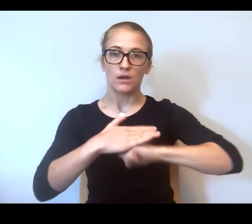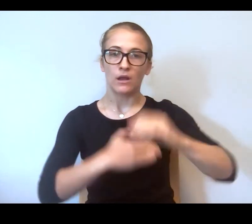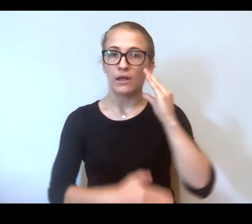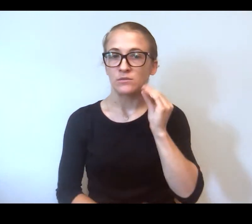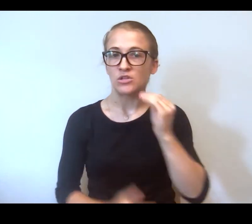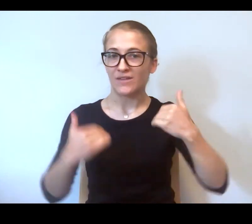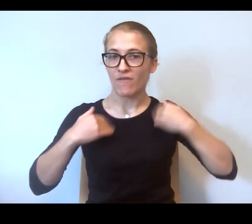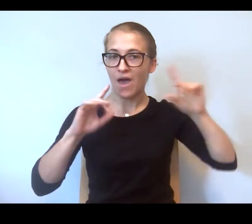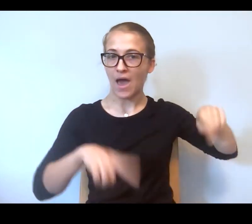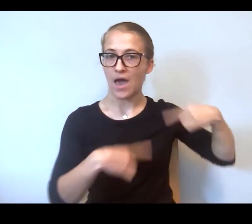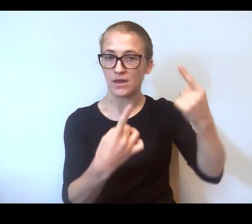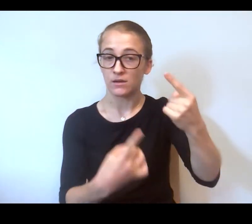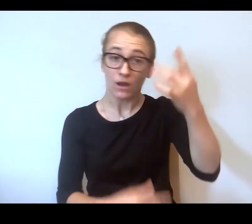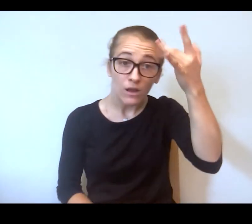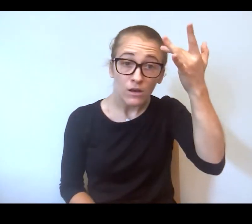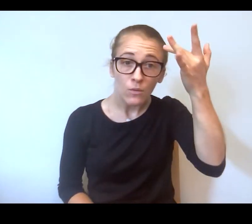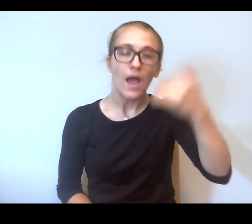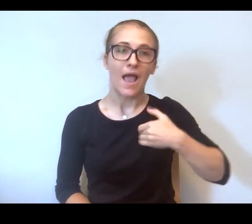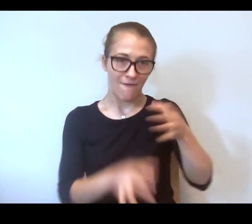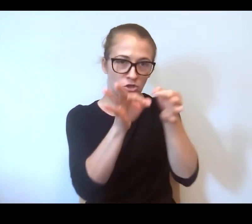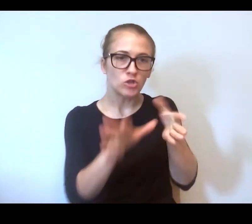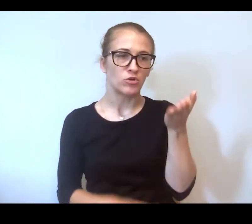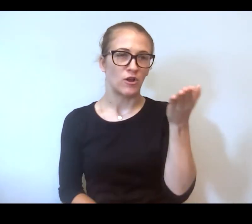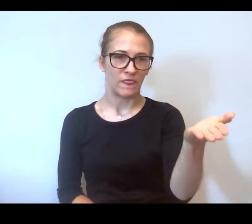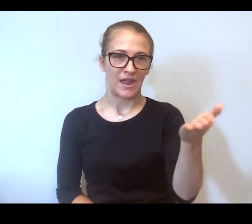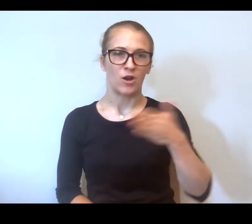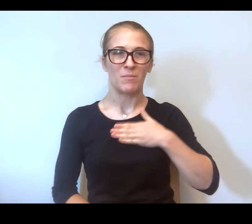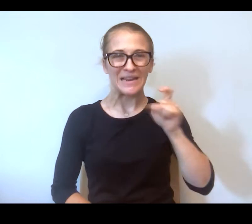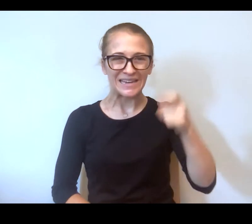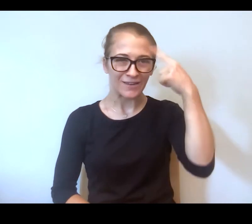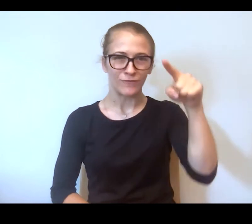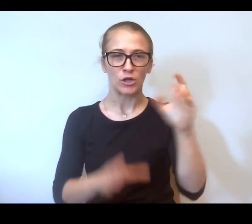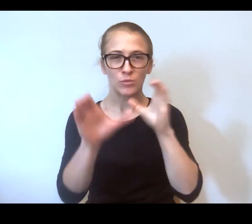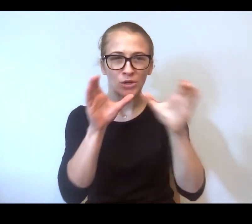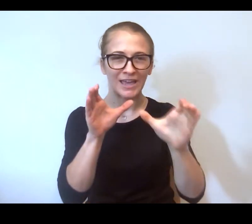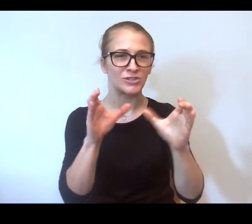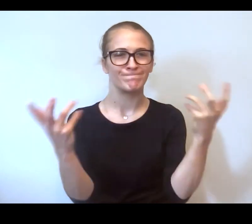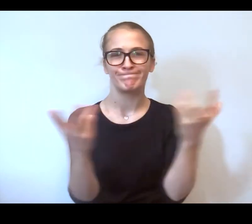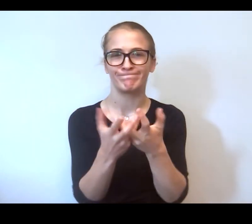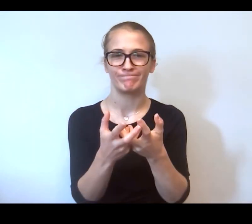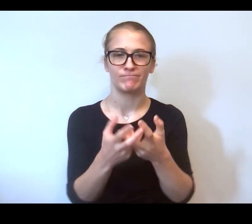best birthing experiences I've had. And it was because of that access need being met.